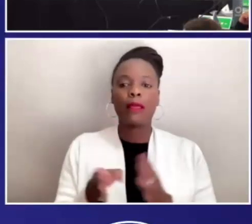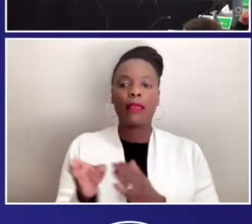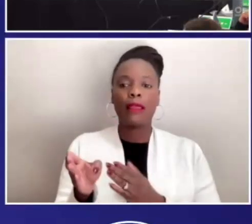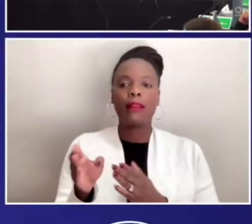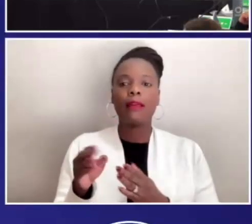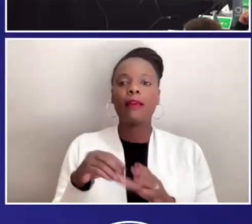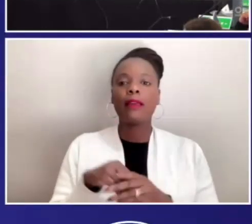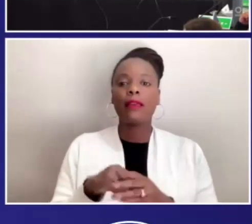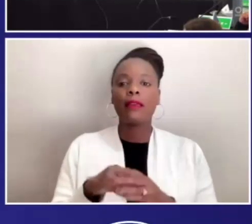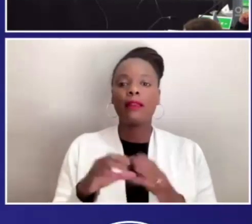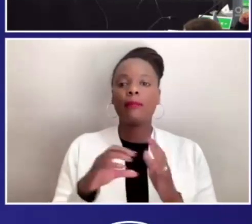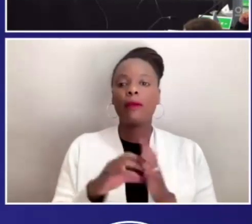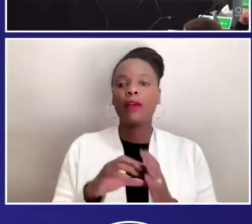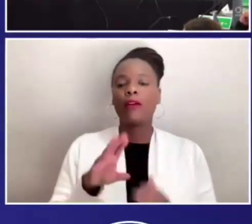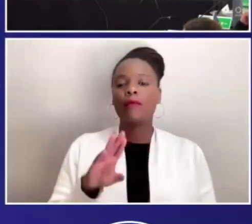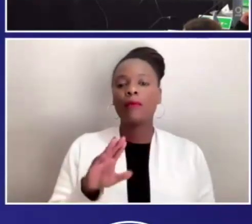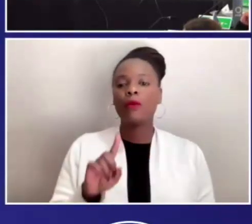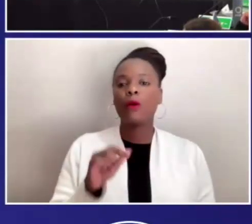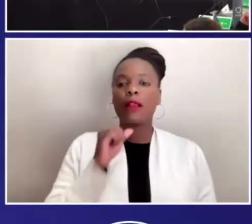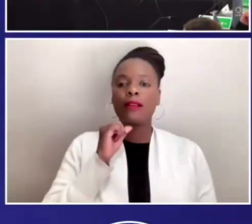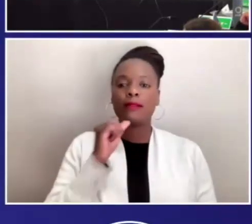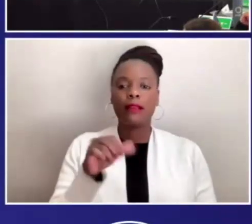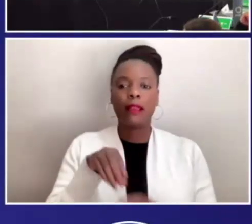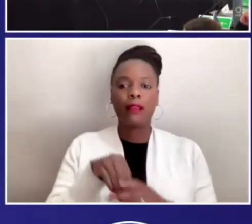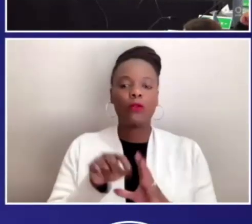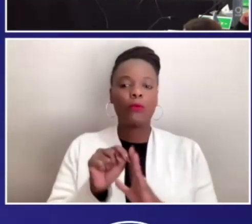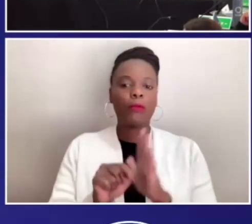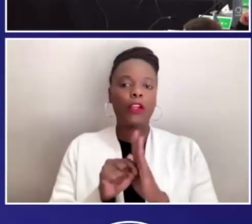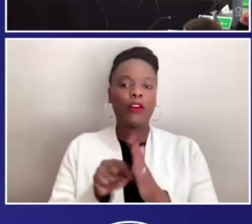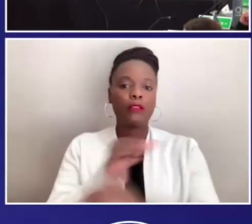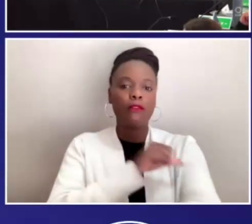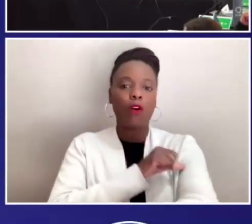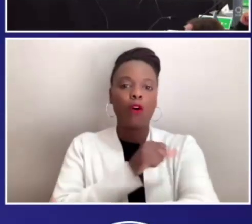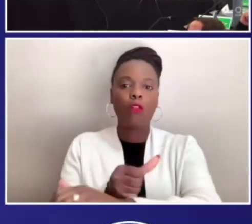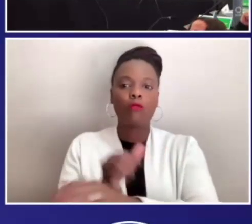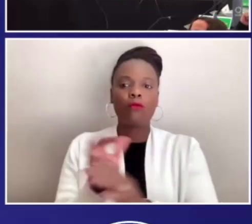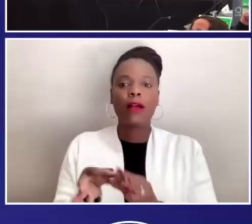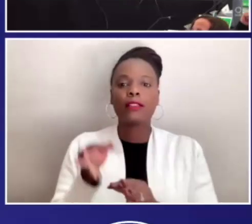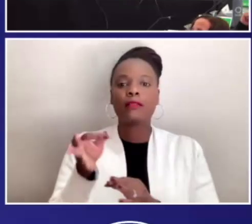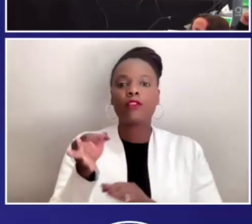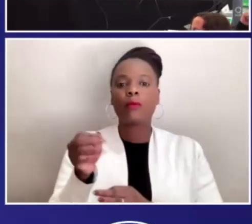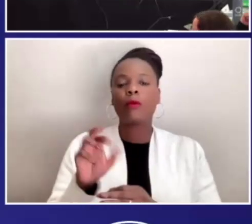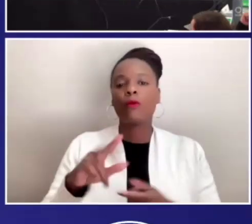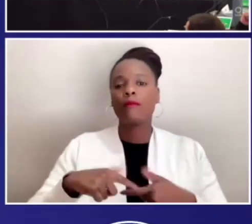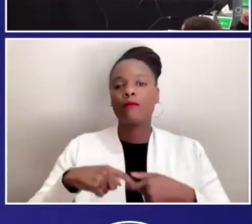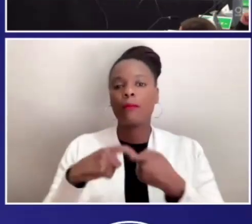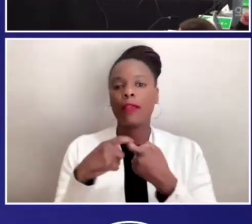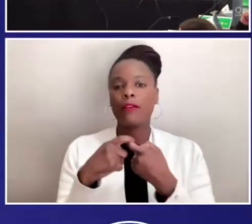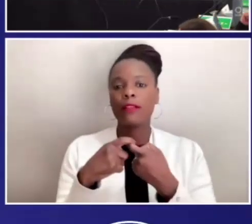And then in number two, we have added a clause. And who have not received a Direct Loan on